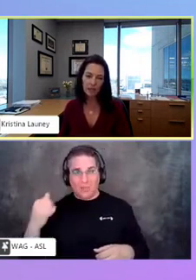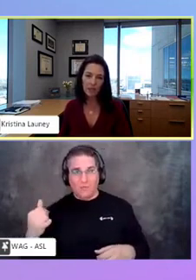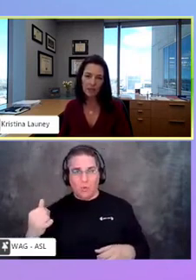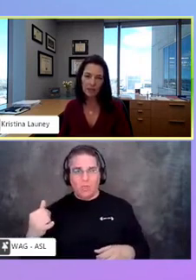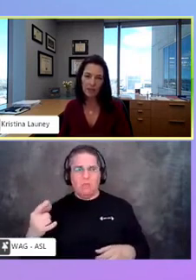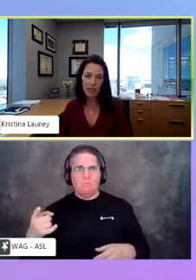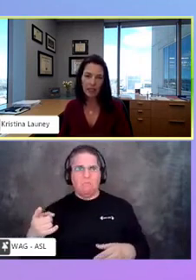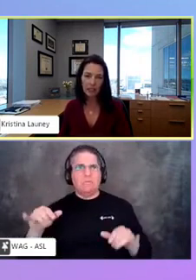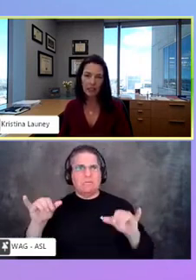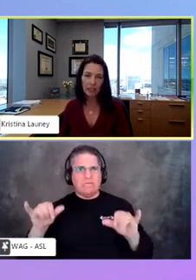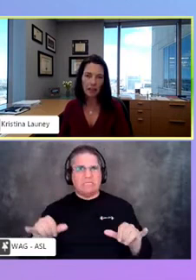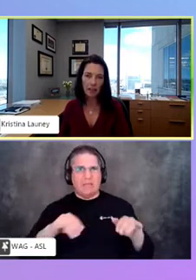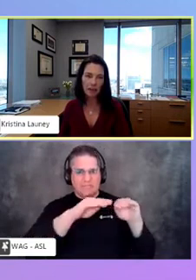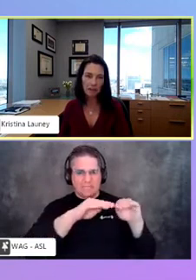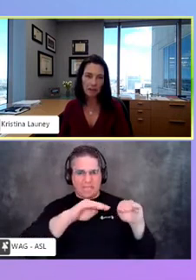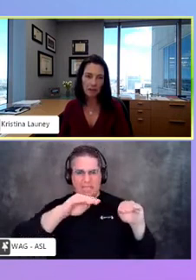in 2022. Whereas the next